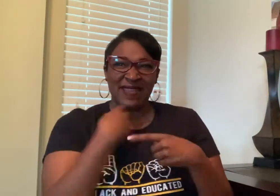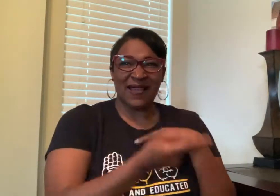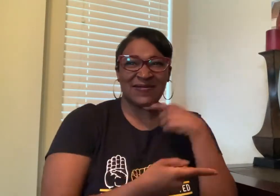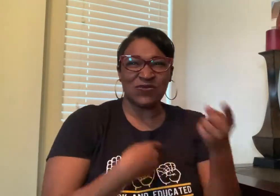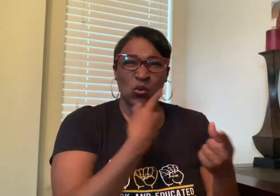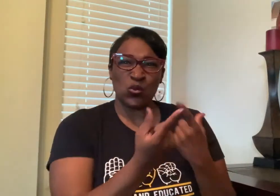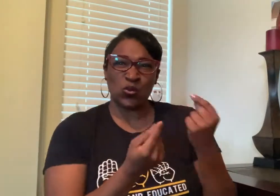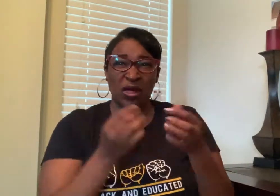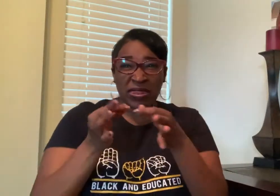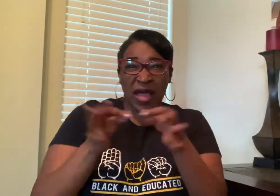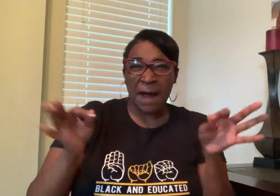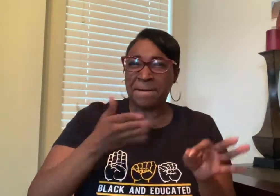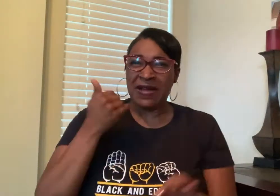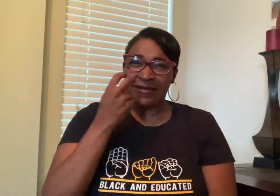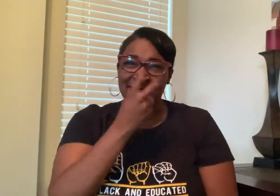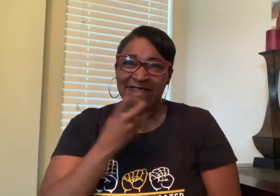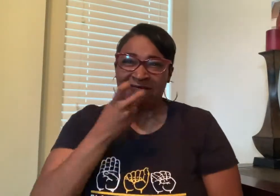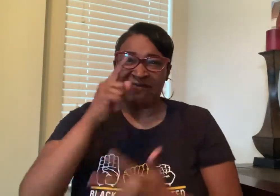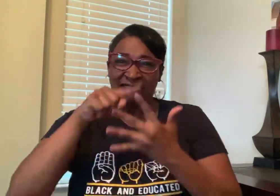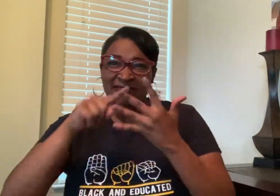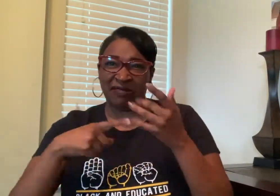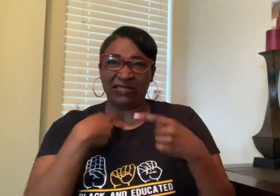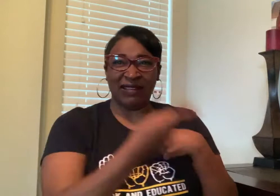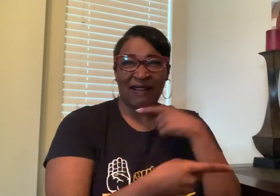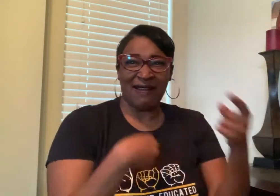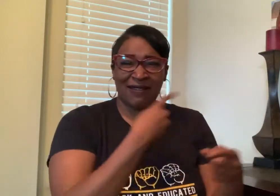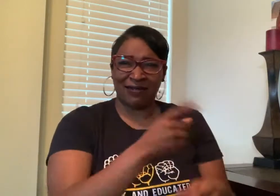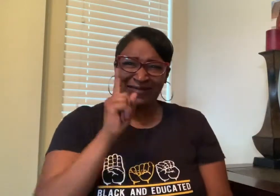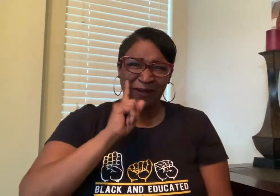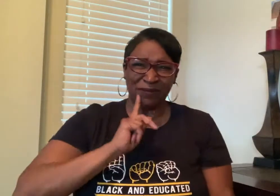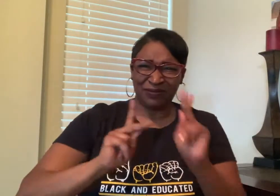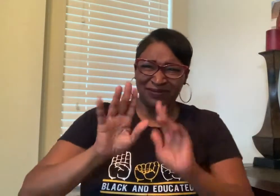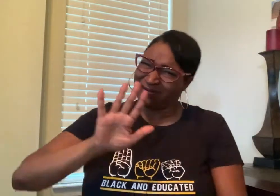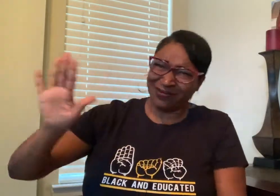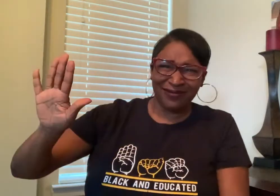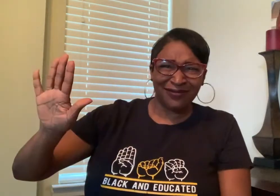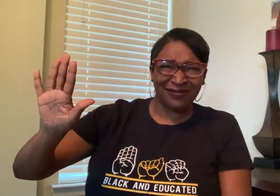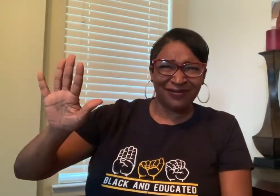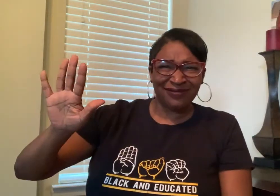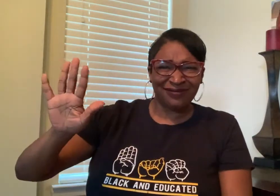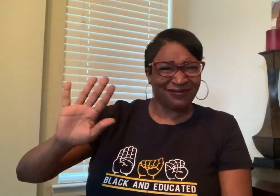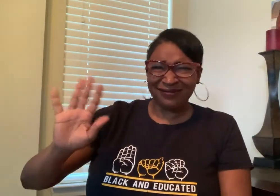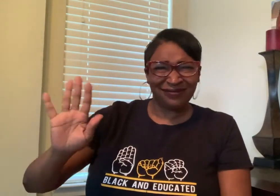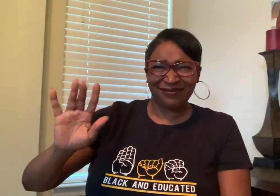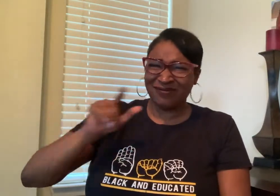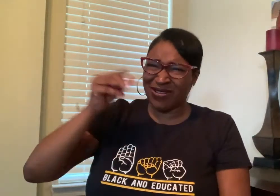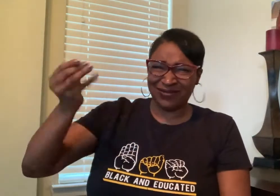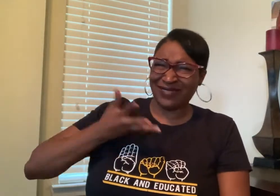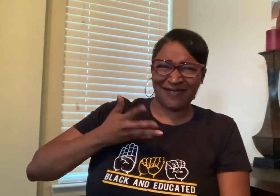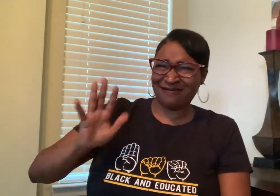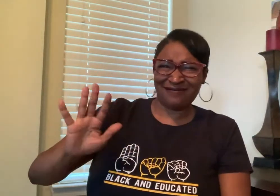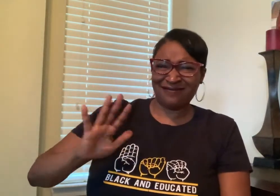Outlining how to get educated, what language to use, to use speech and lip reading and the list goes on.